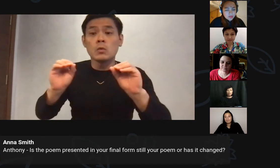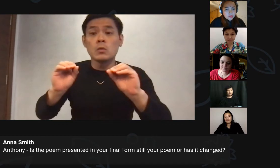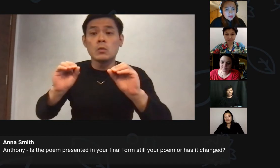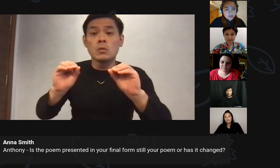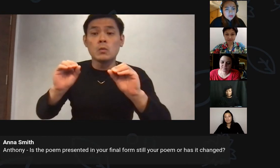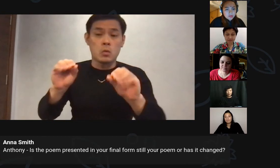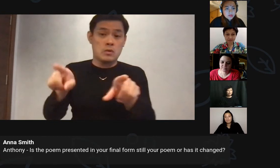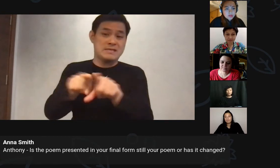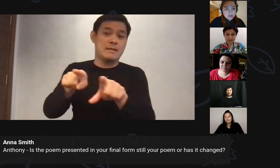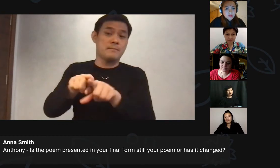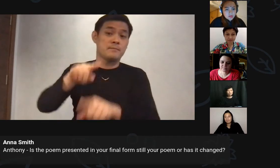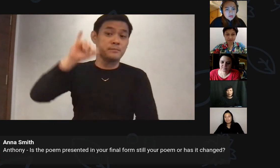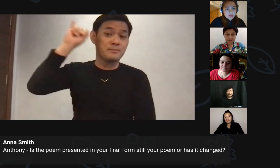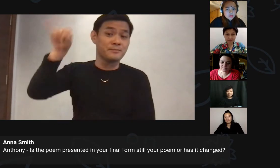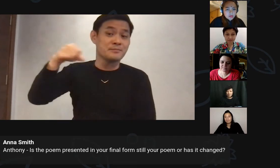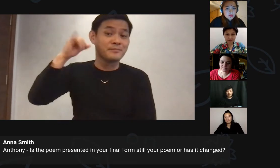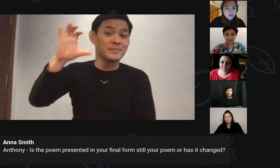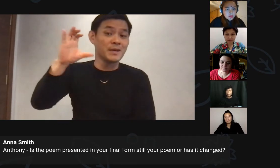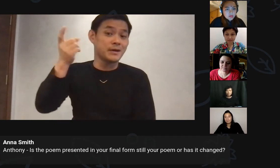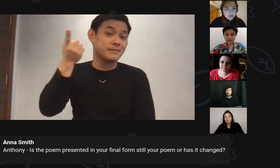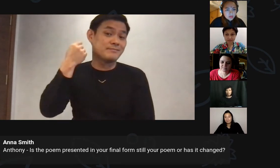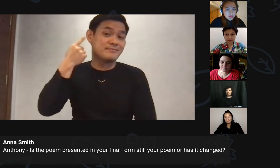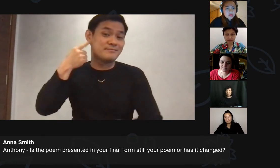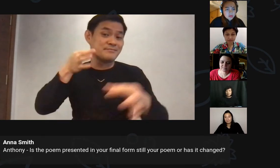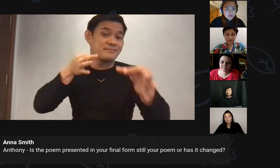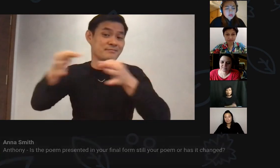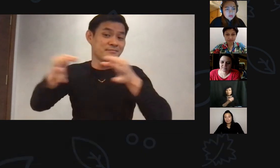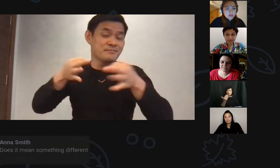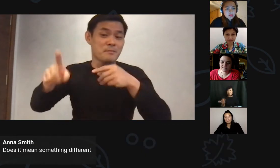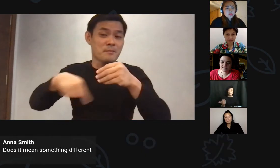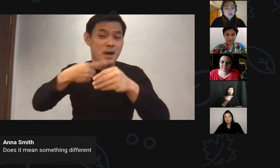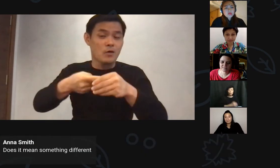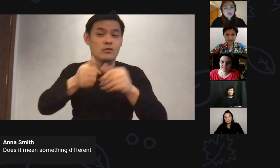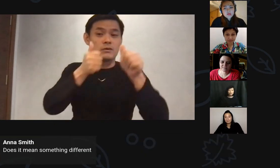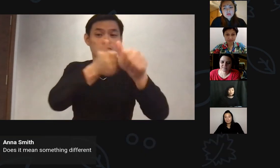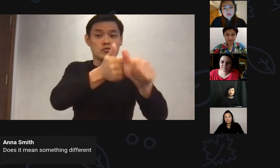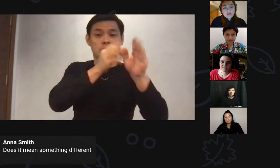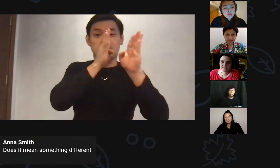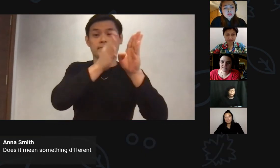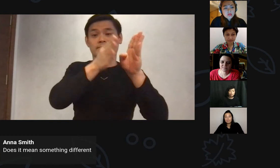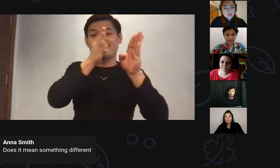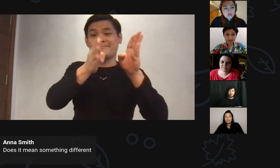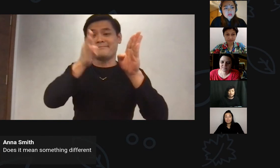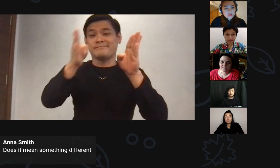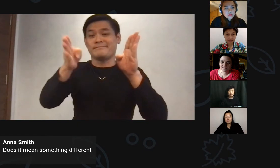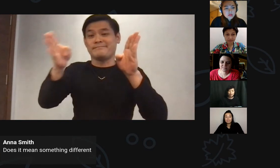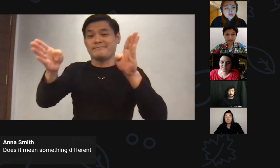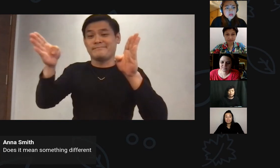Same, I did not write it in English or Bahasa just like what Jessica was trying to explain.